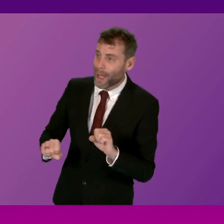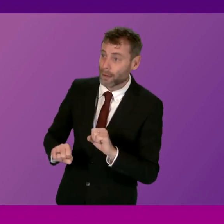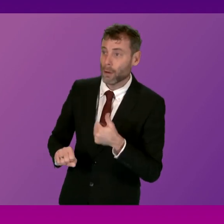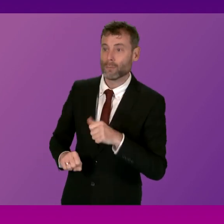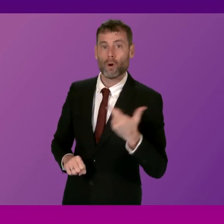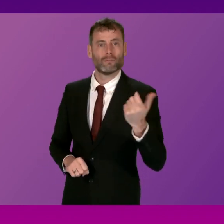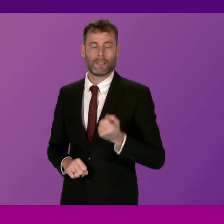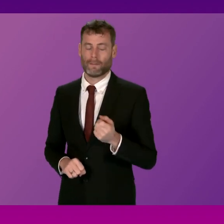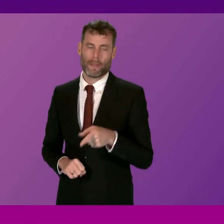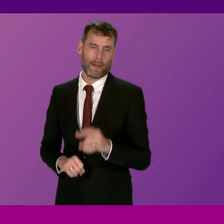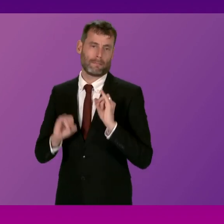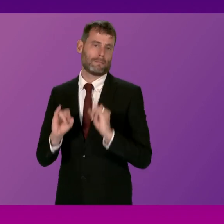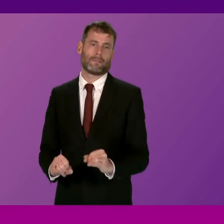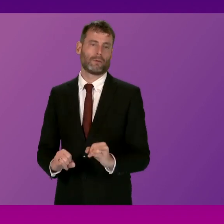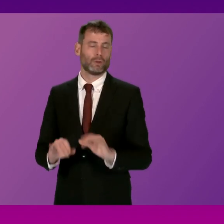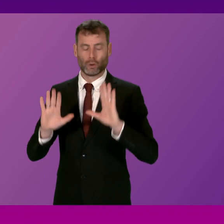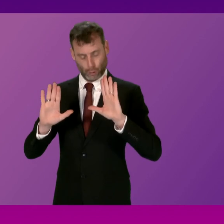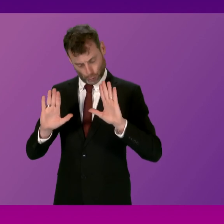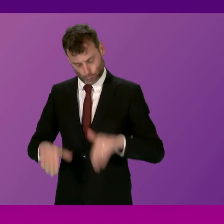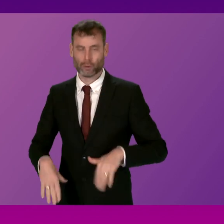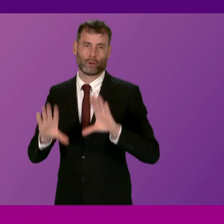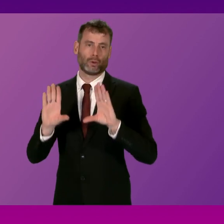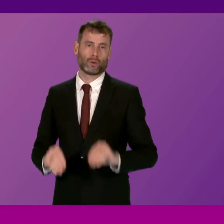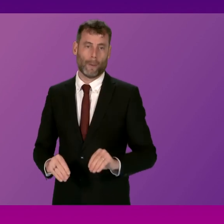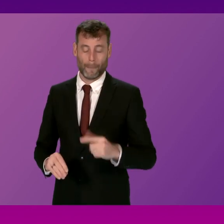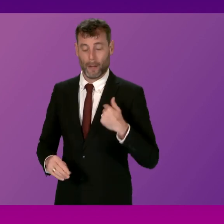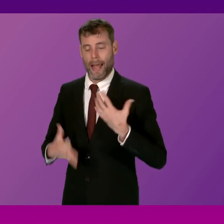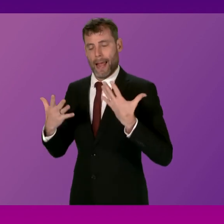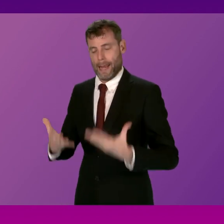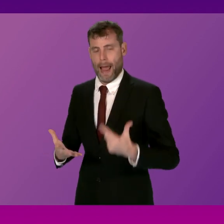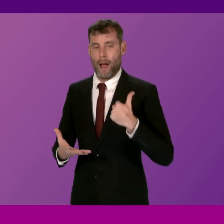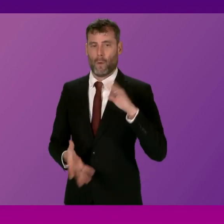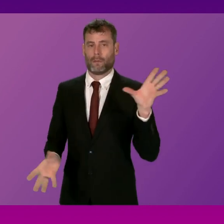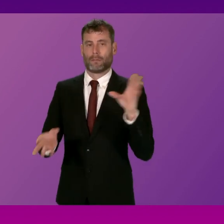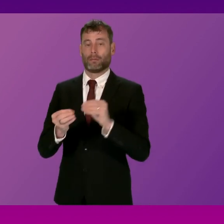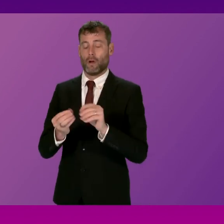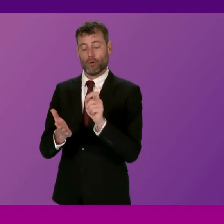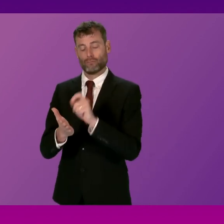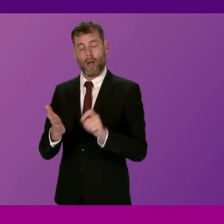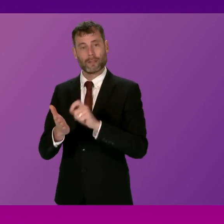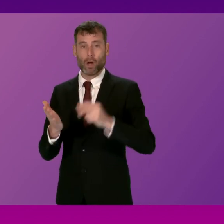That is just not good enough for families across Scotland. The writer and neurologist Oliver Sacks once wrote: